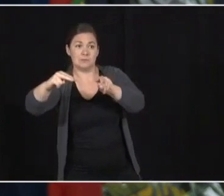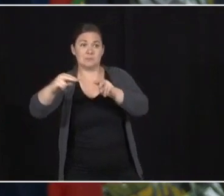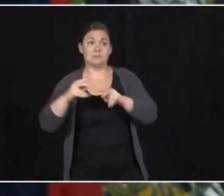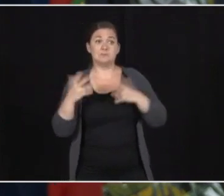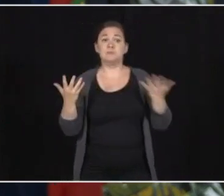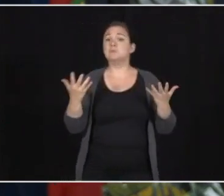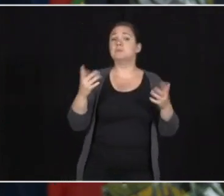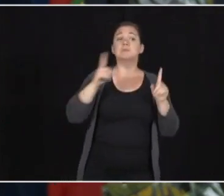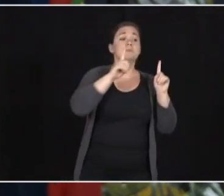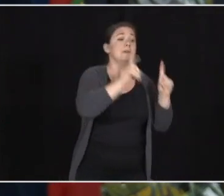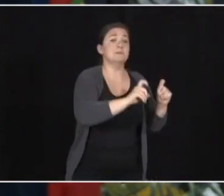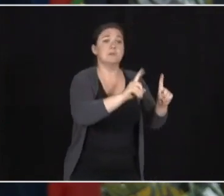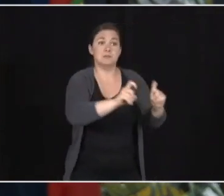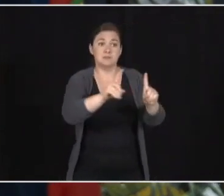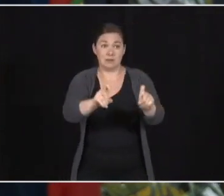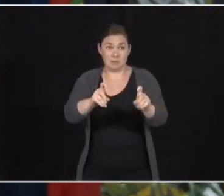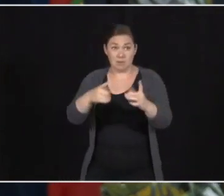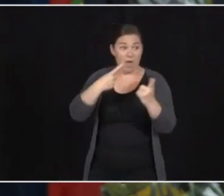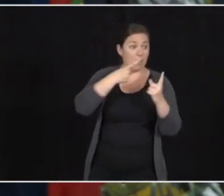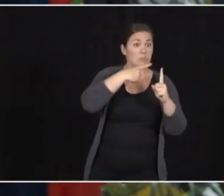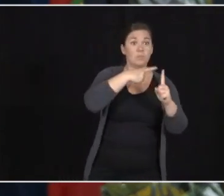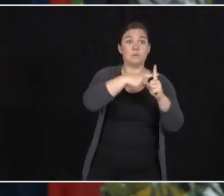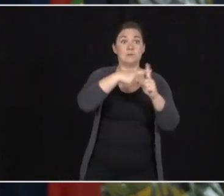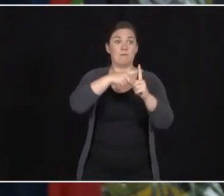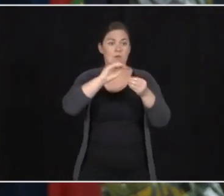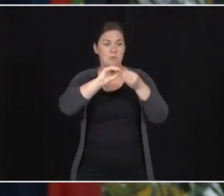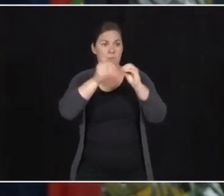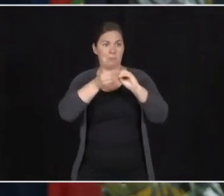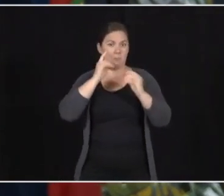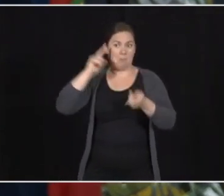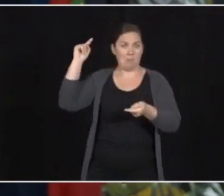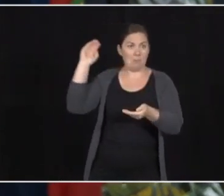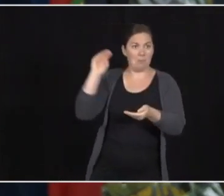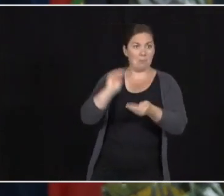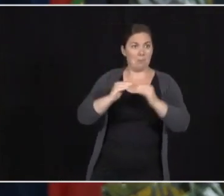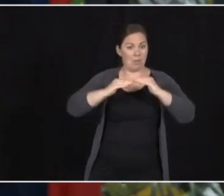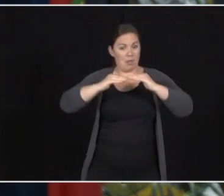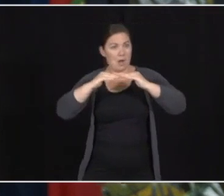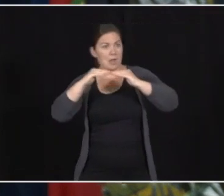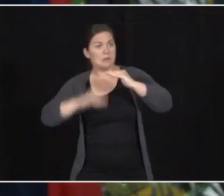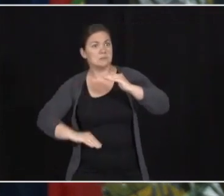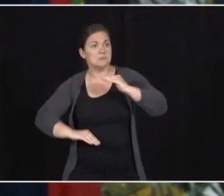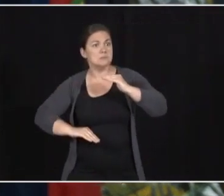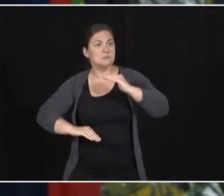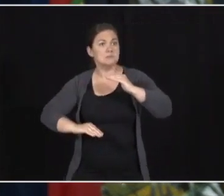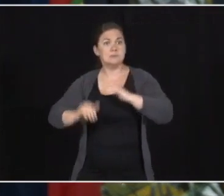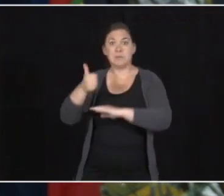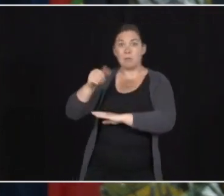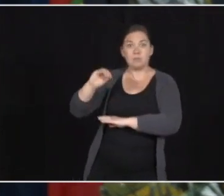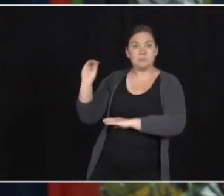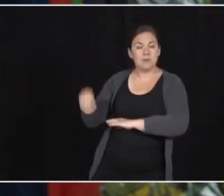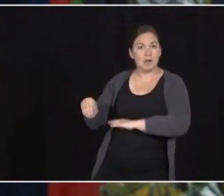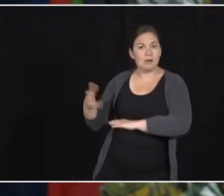Positive tests for COVID-19 among residents have gone down to single digits. We have completed testing in all of our homes in the second round is well underway.